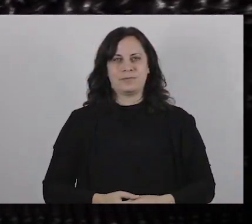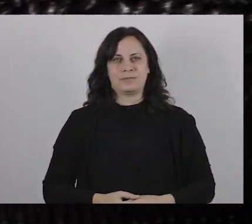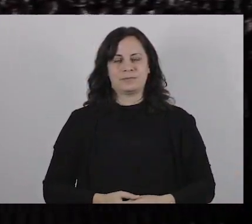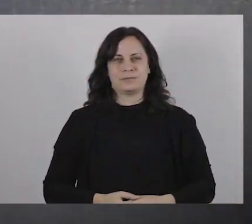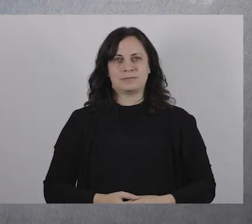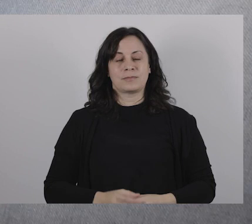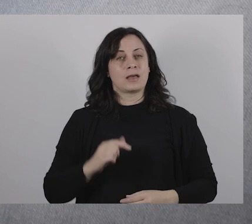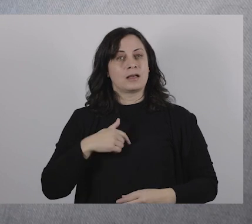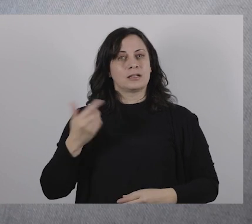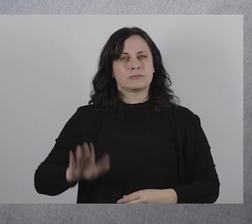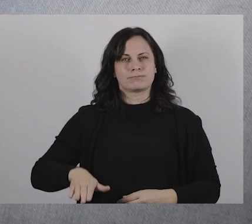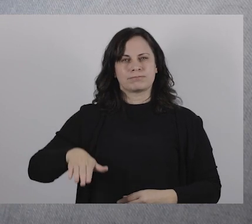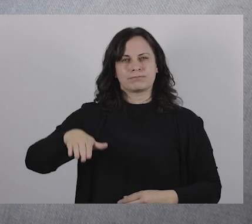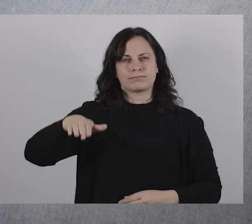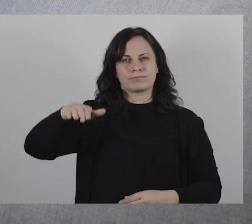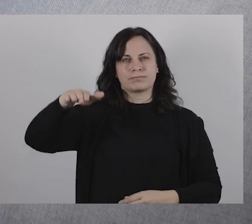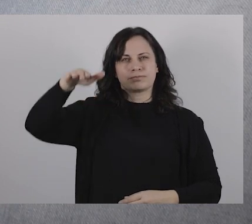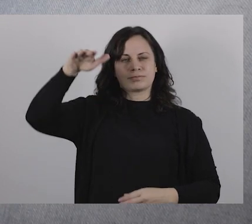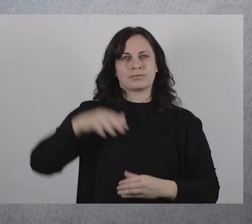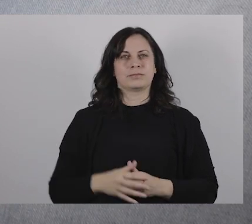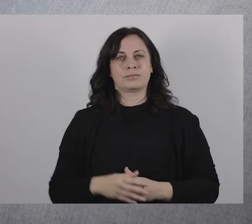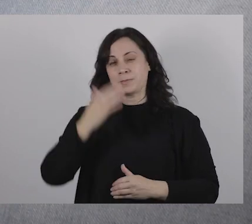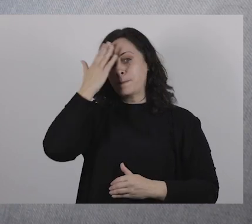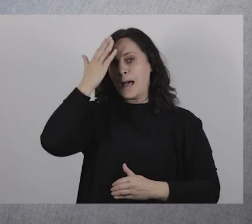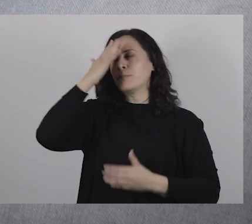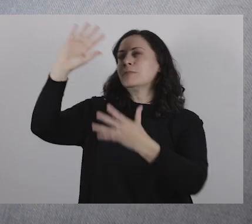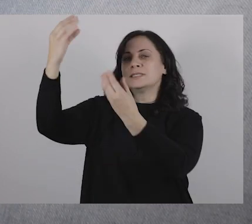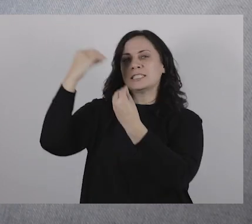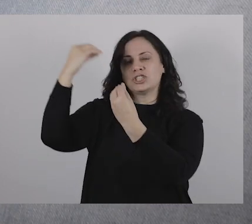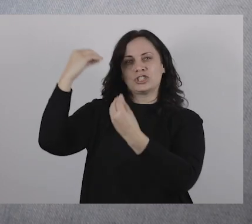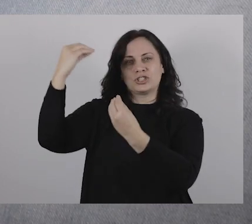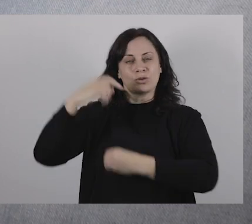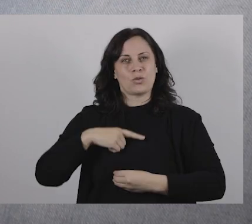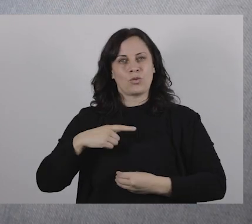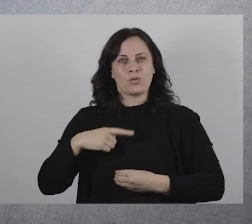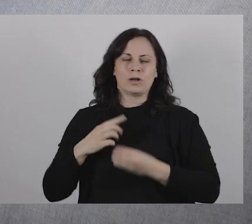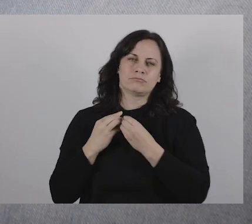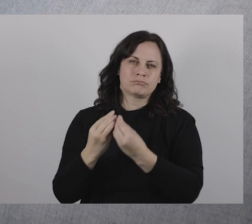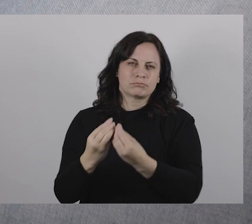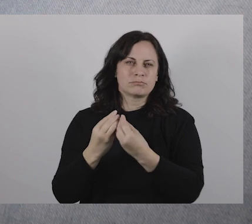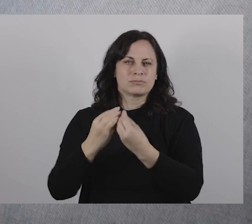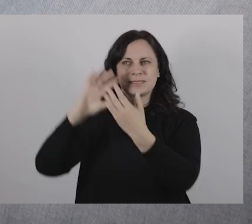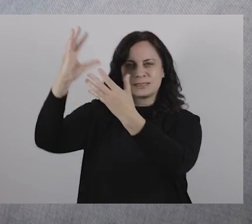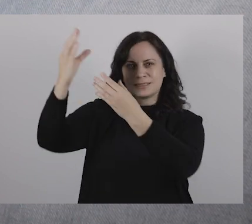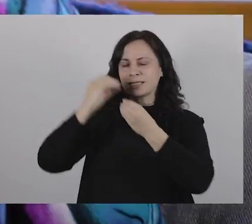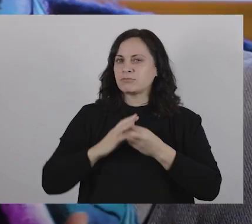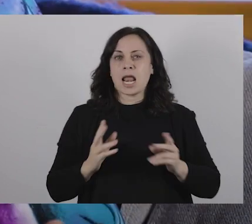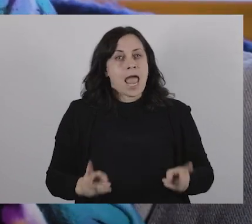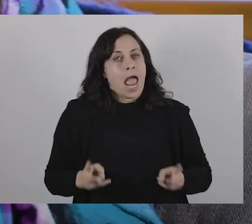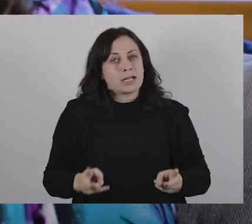So, growing up with my mum teaching me, I was blessed, because she taught me in the most natural way —